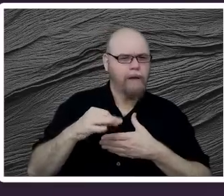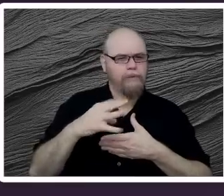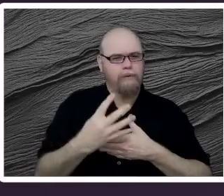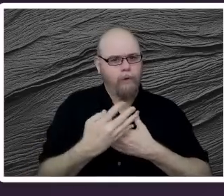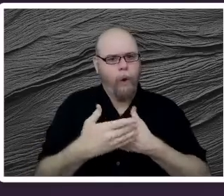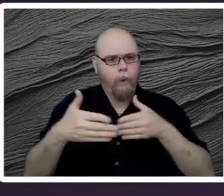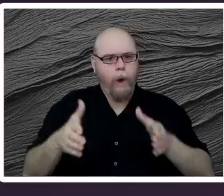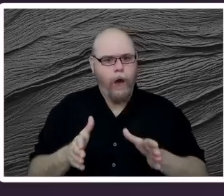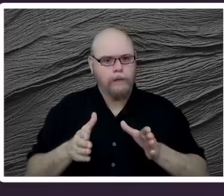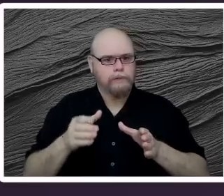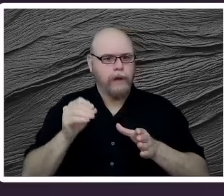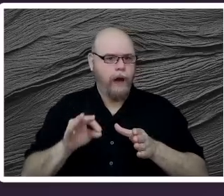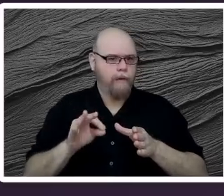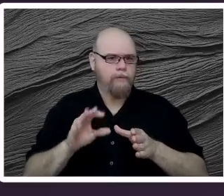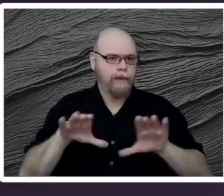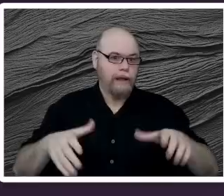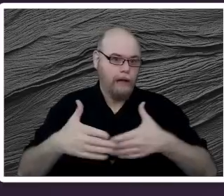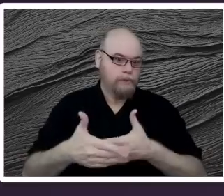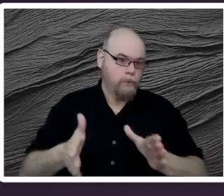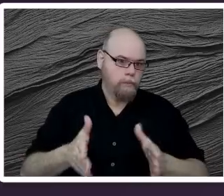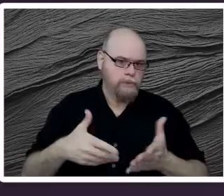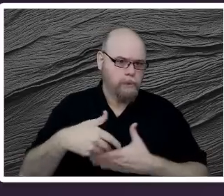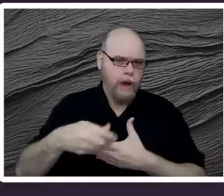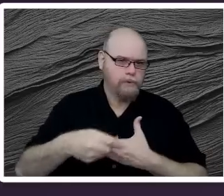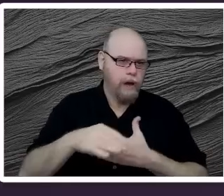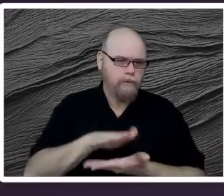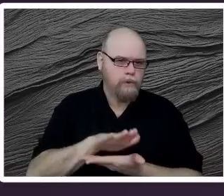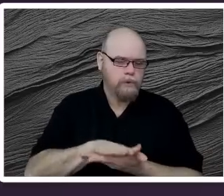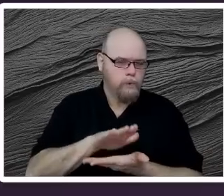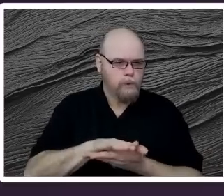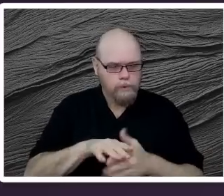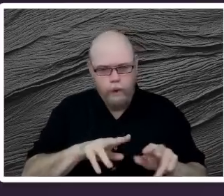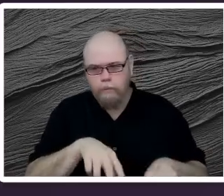I just thank Ed for sharing that with us. Ed Liskey: